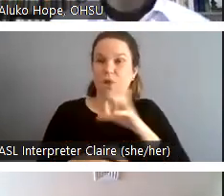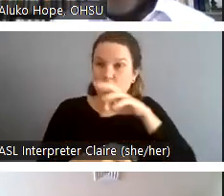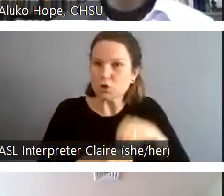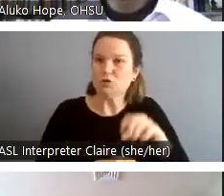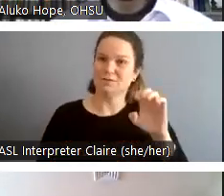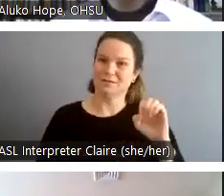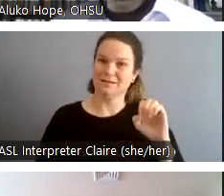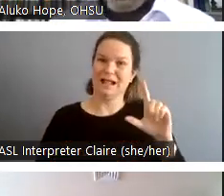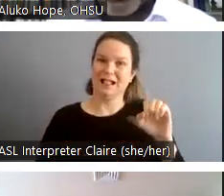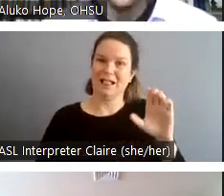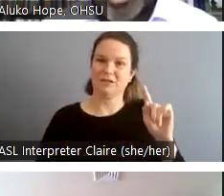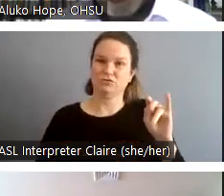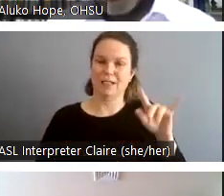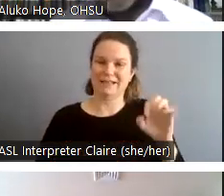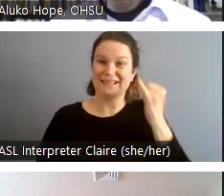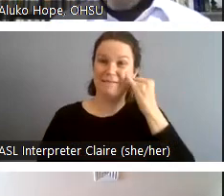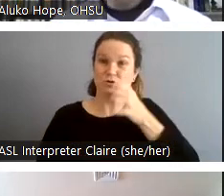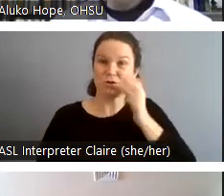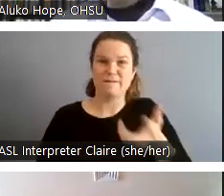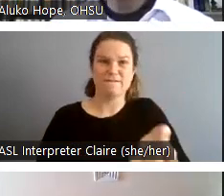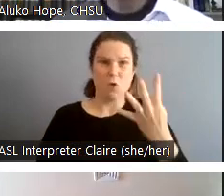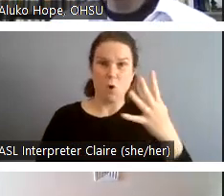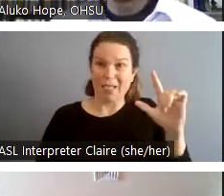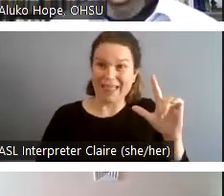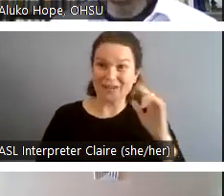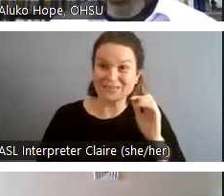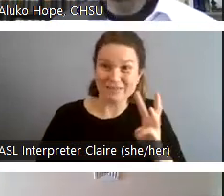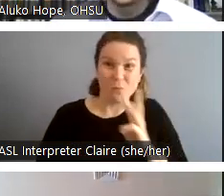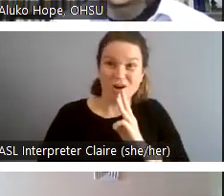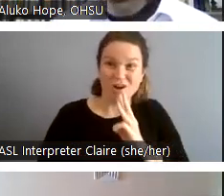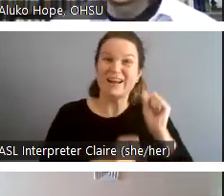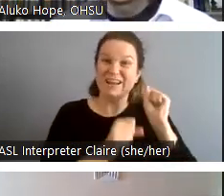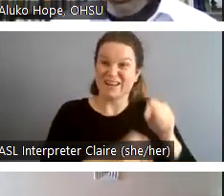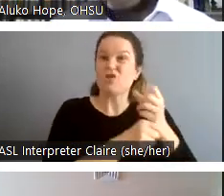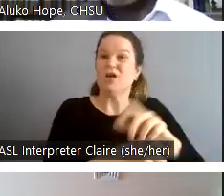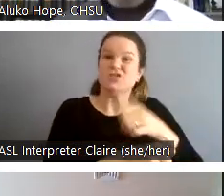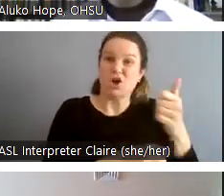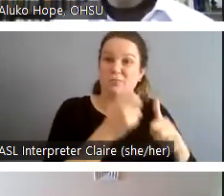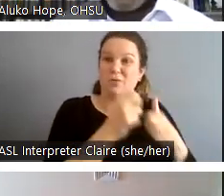if you're going to drink four liters of water, it can lead to some other complications if you do that